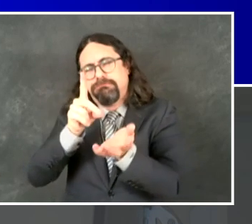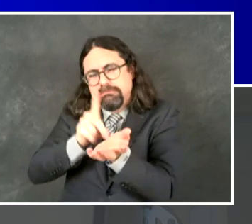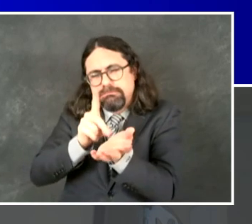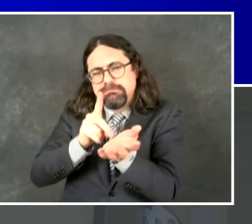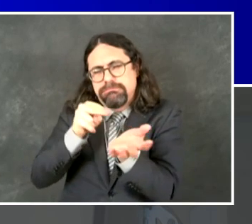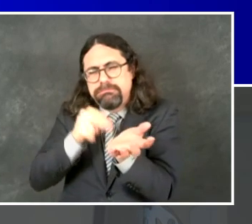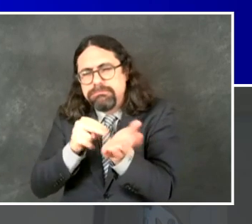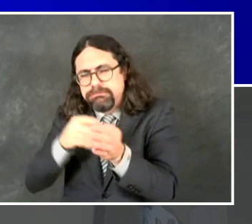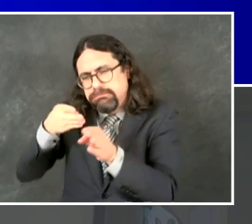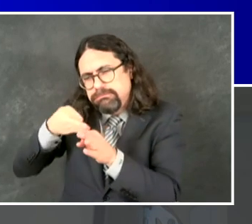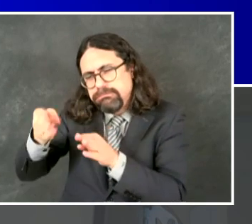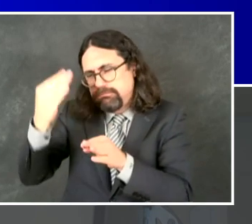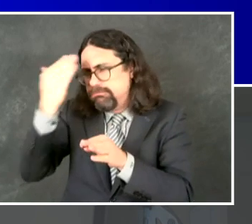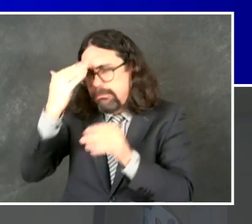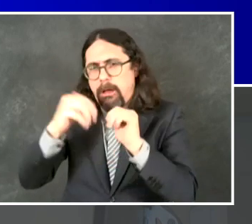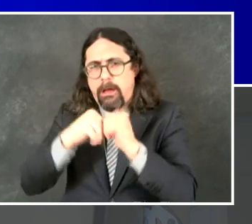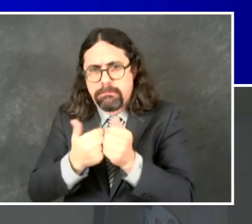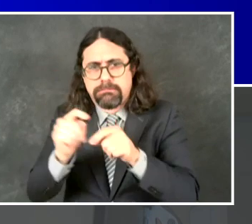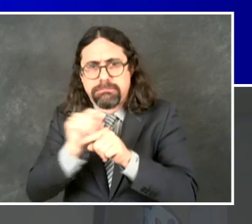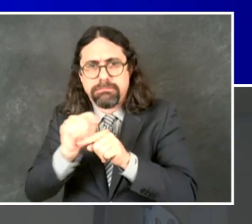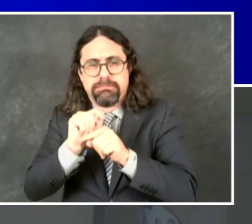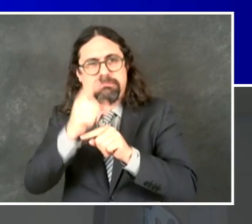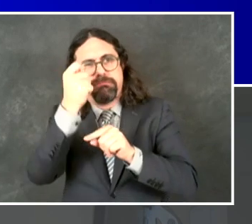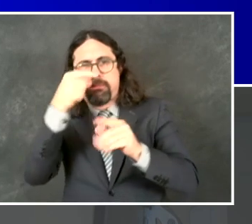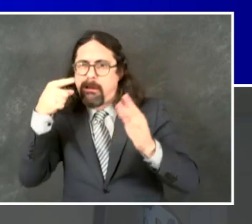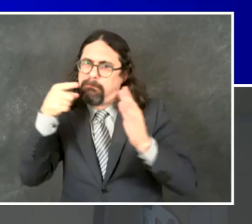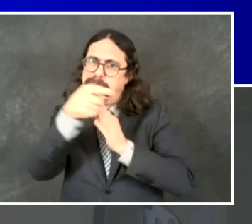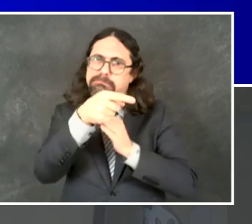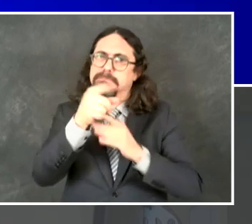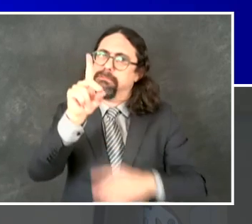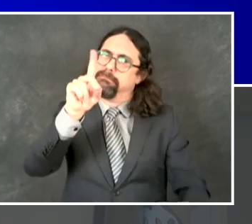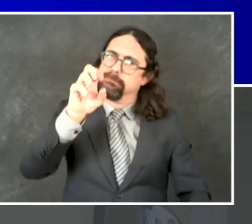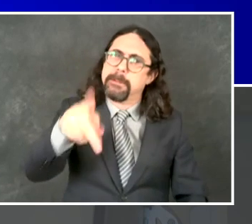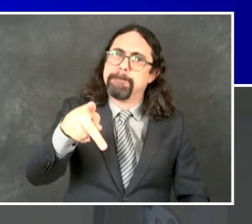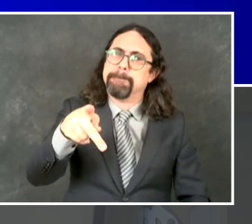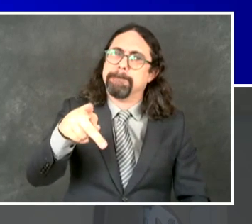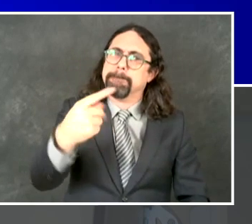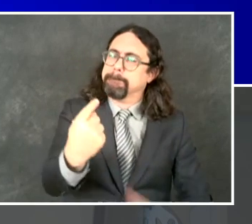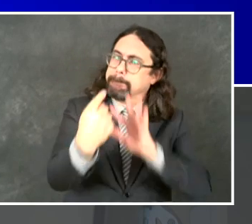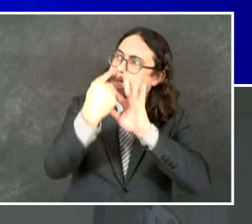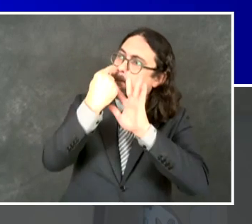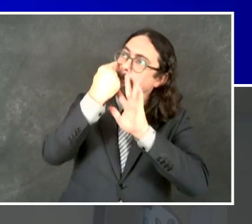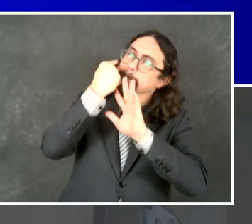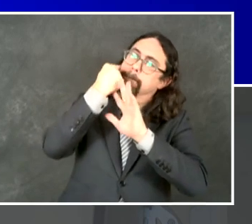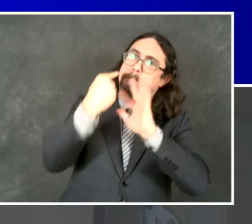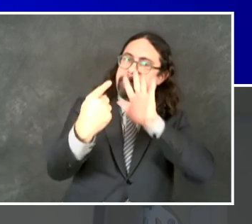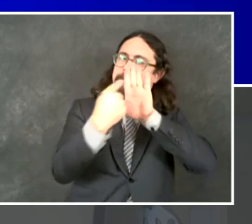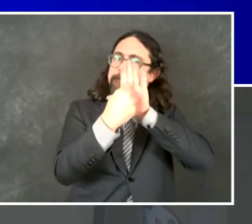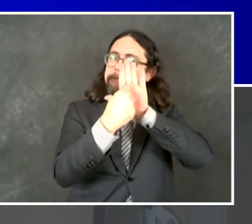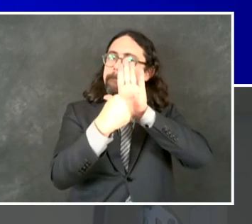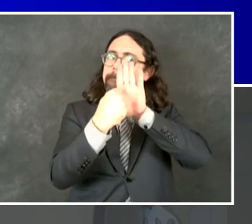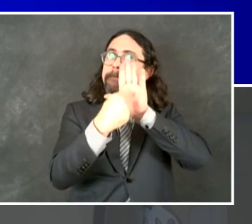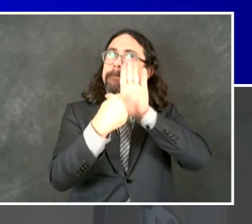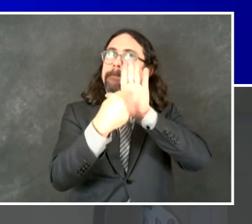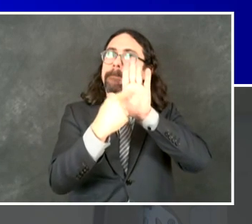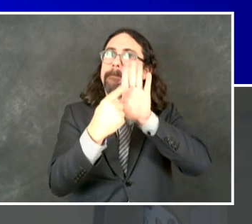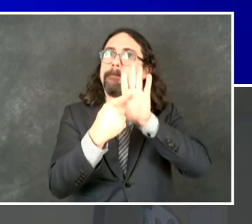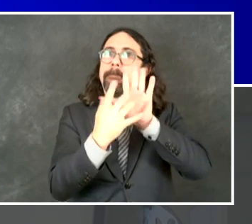ELABORATE PROCESS AND NOT ONLYO MRE ELBOARTEA FOR THE PATIENT, BUT FOR THE HEALTH CARE WORKER, A CHALLENGE IN MANY WAYS.